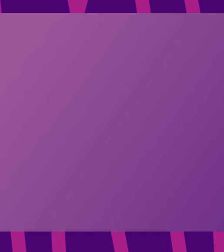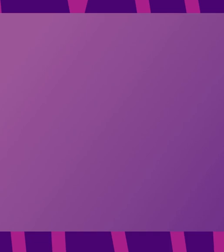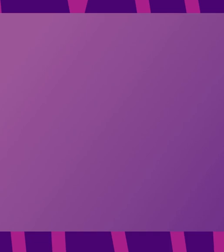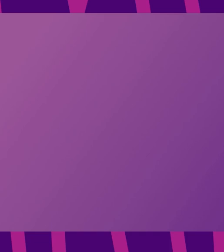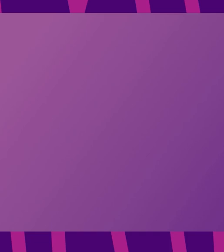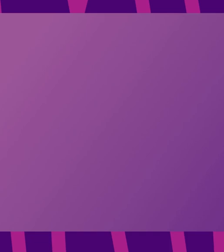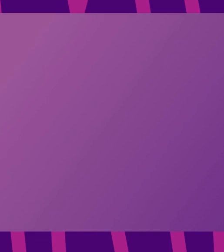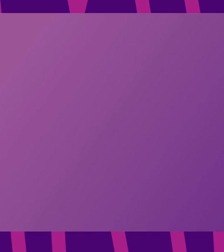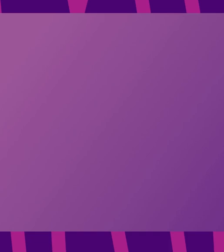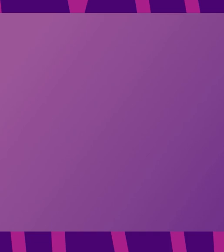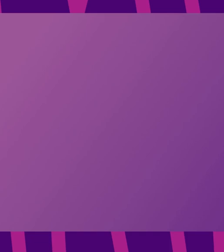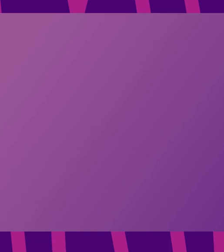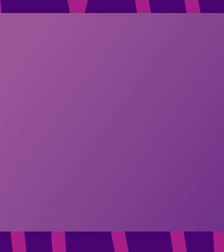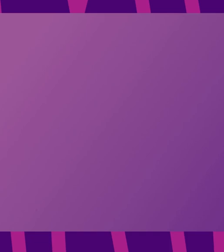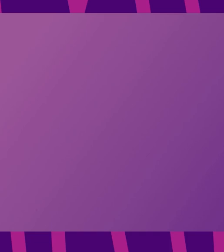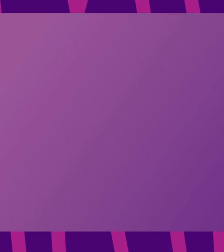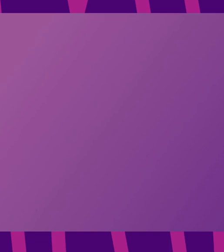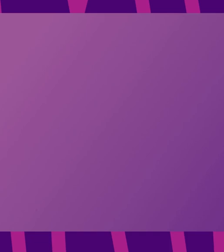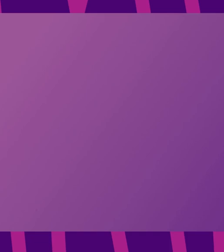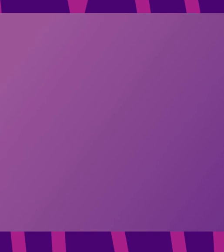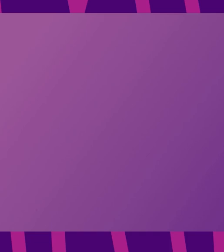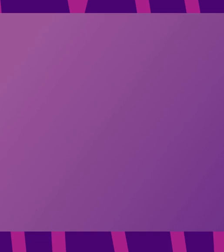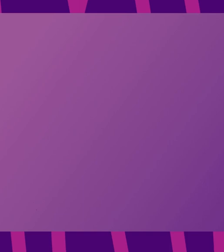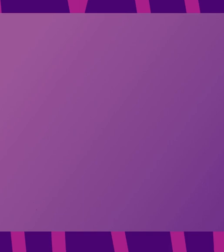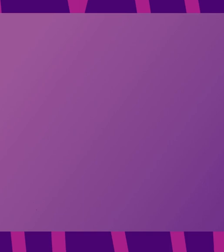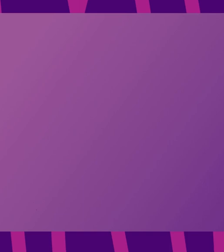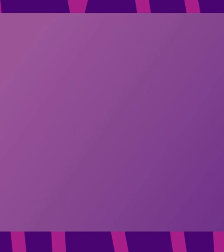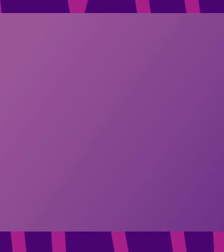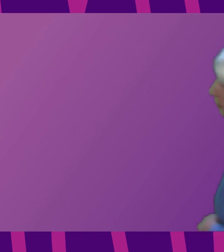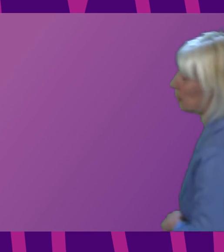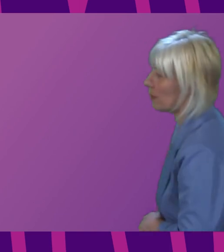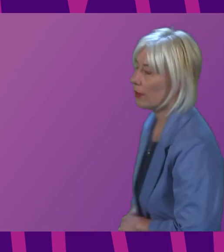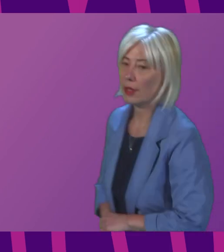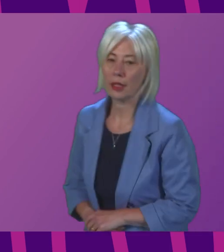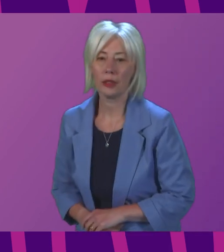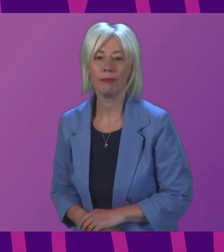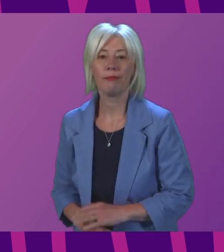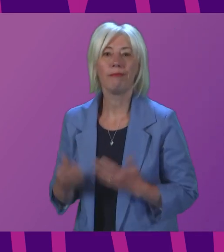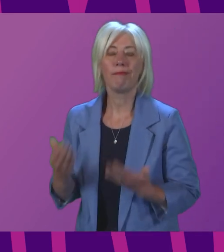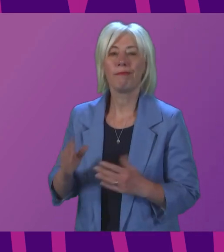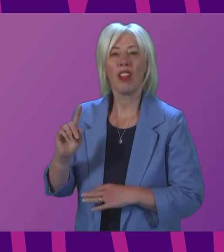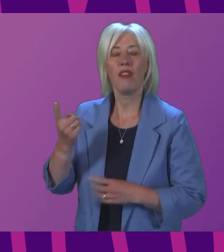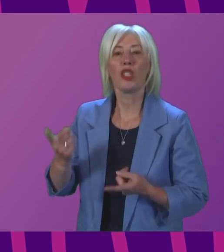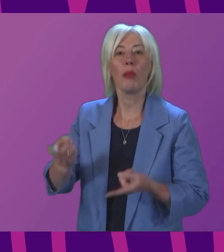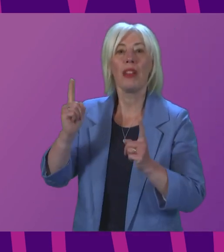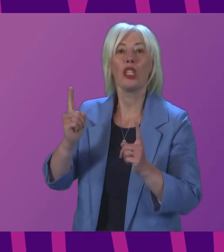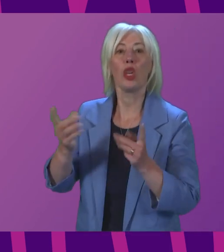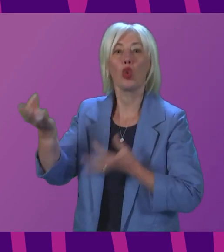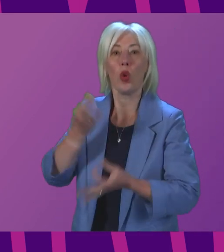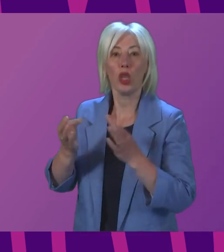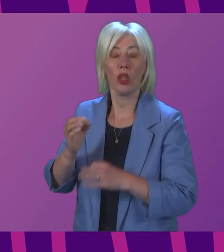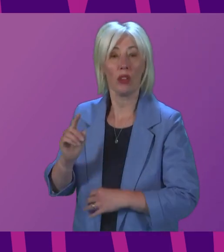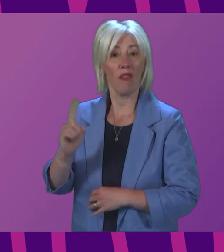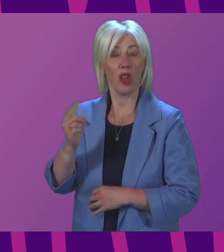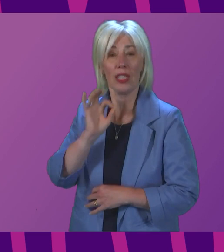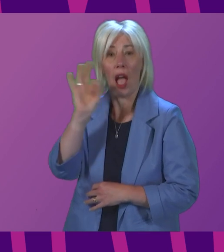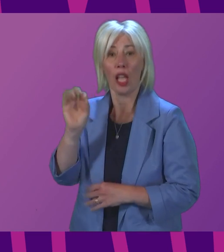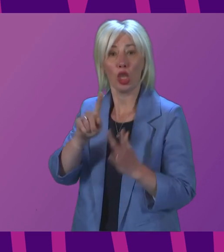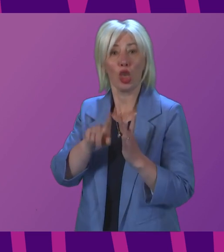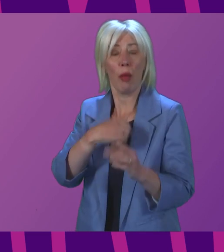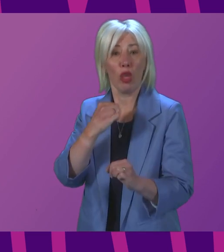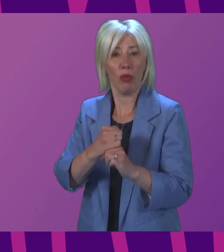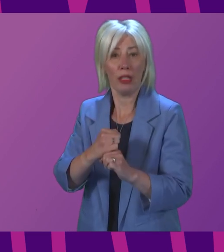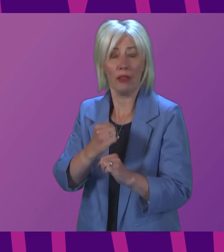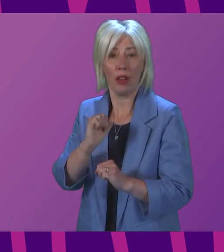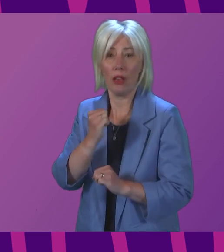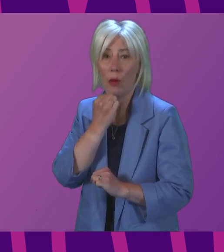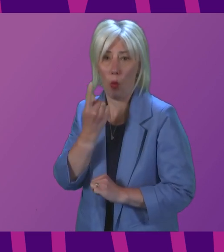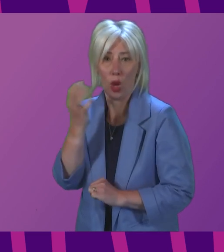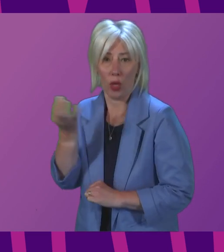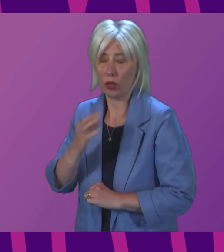Two